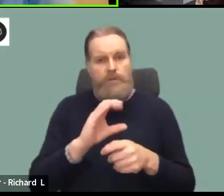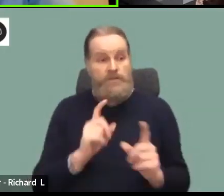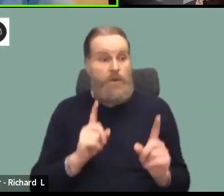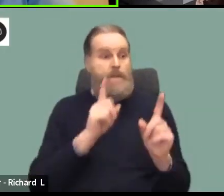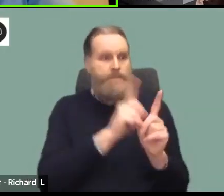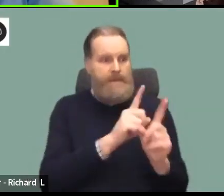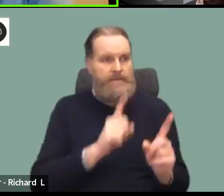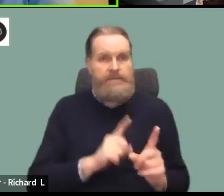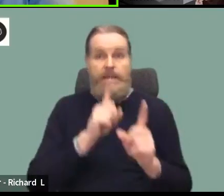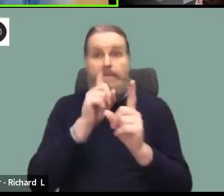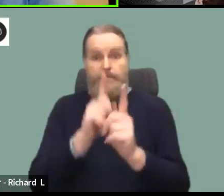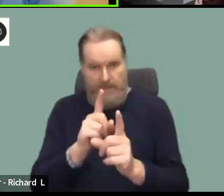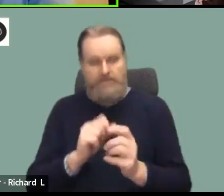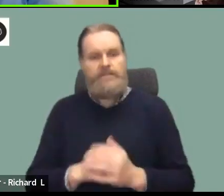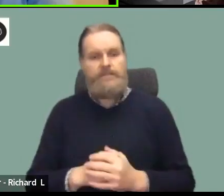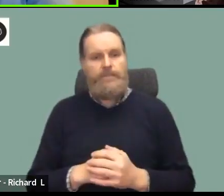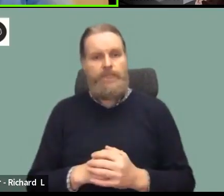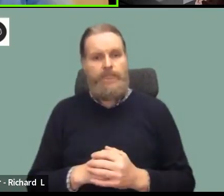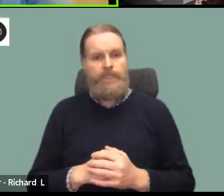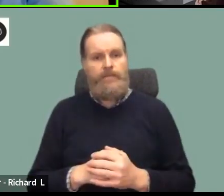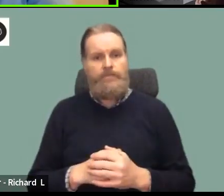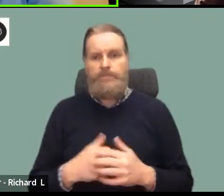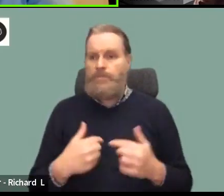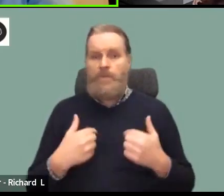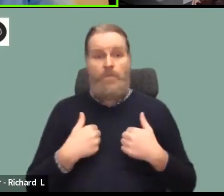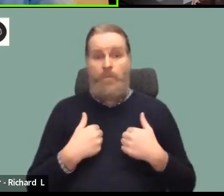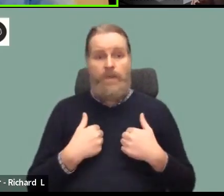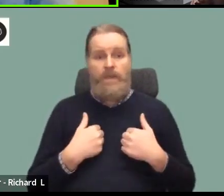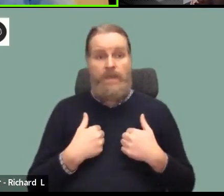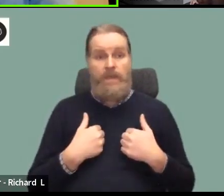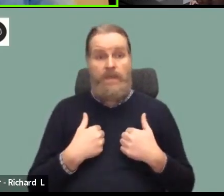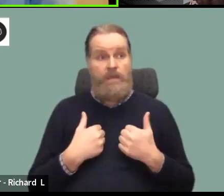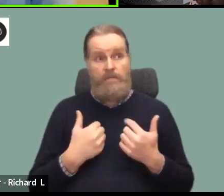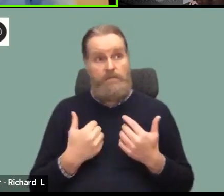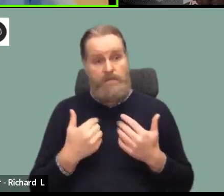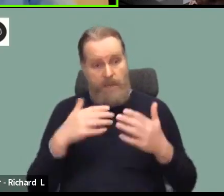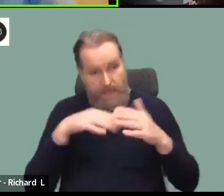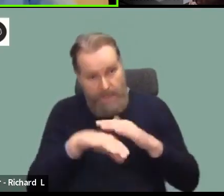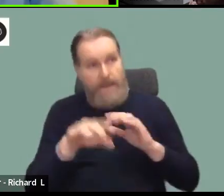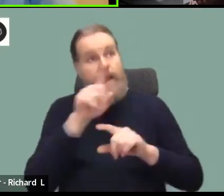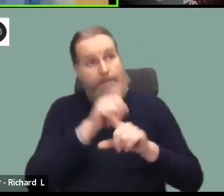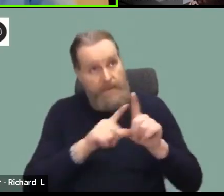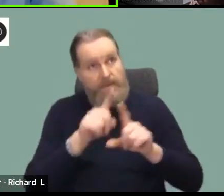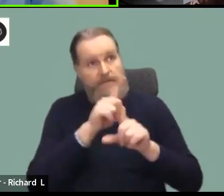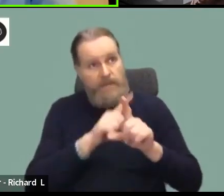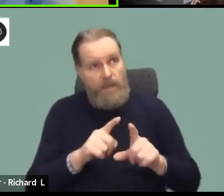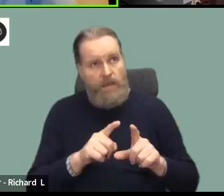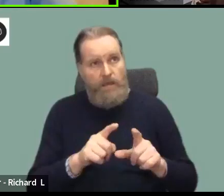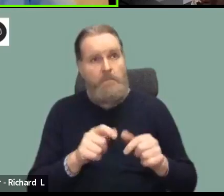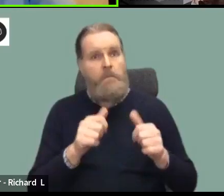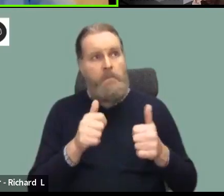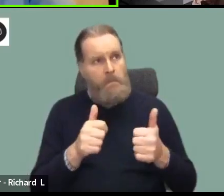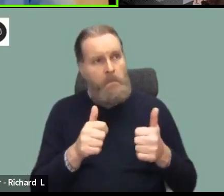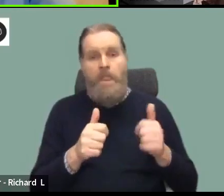in both those Meetings. s. Unlike previous meetings s. Unlike previous meetings, we did not get dismissed. the government the government and the camera off